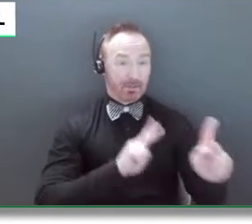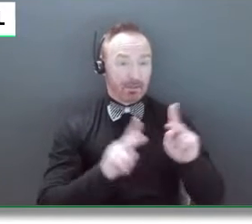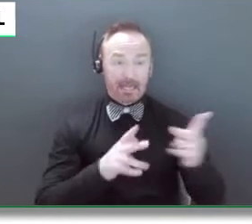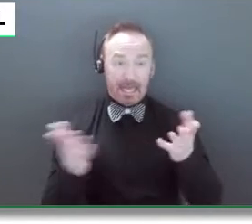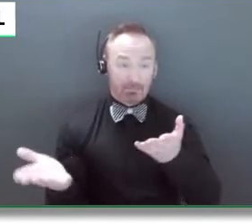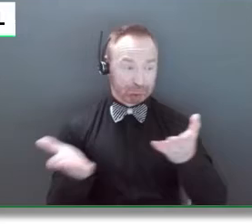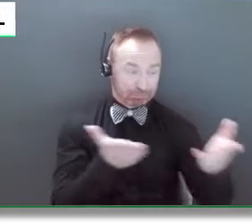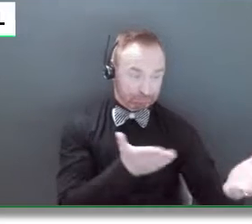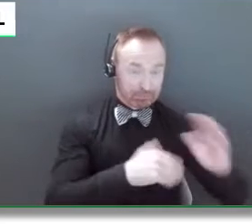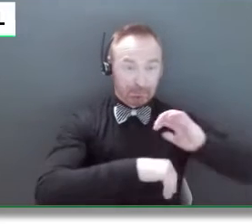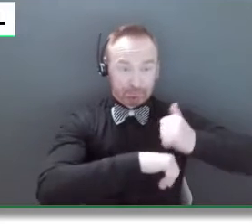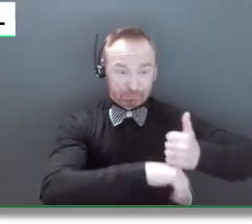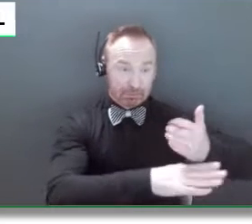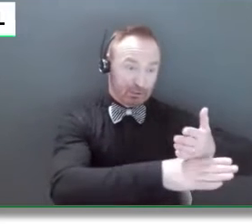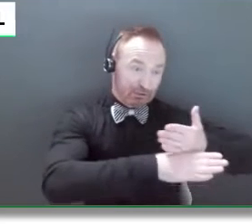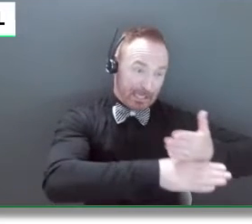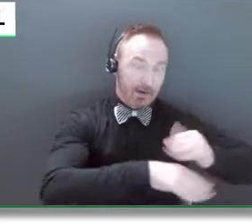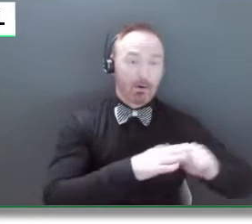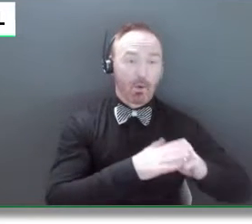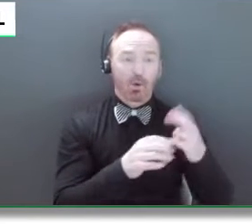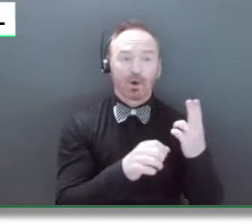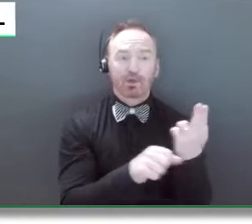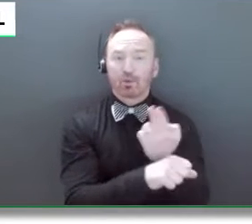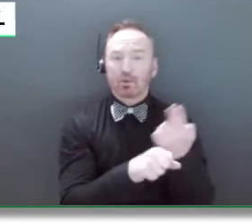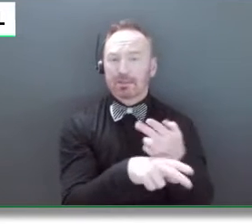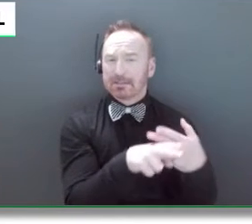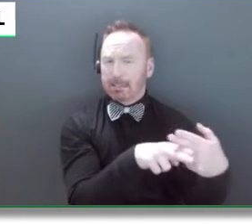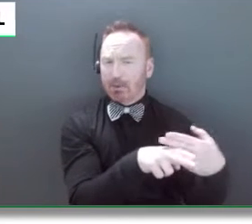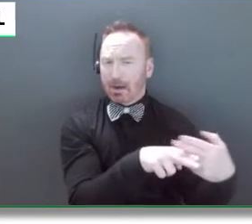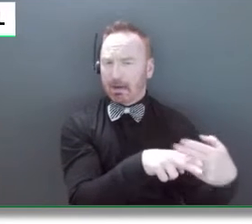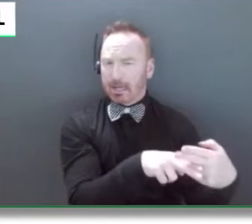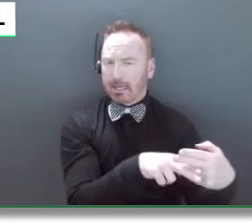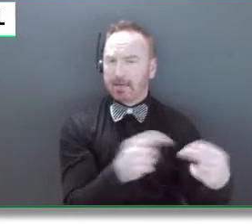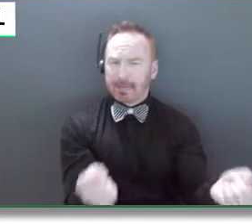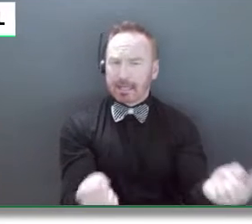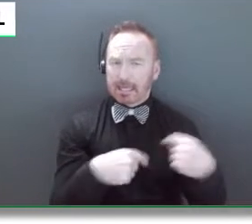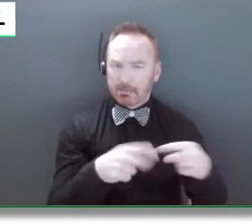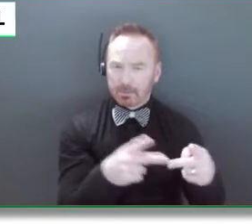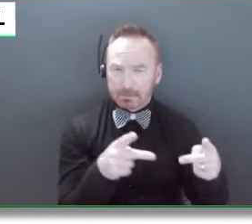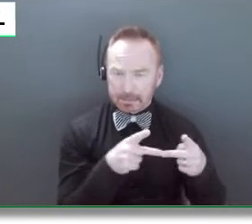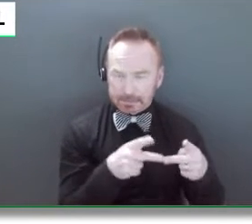when they come to a certain place. So implementing that in parks would maybe